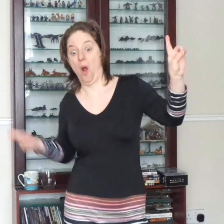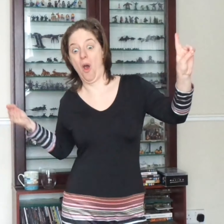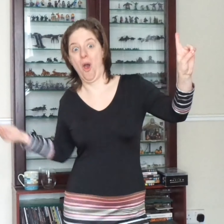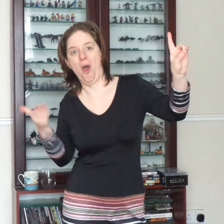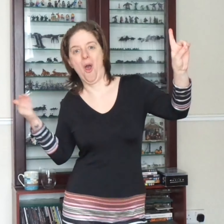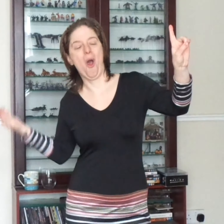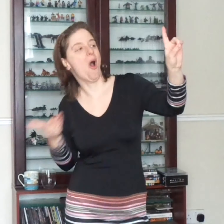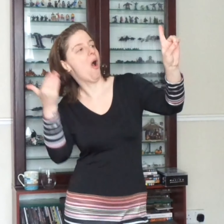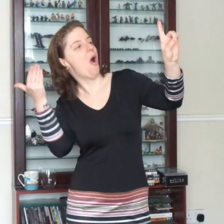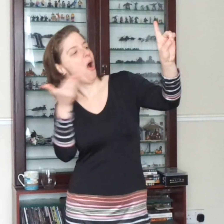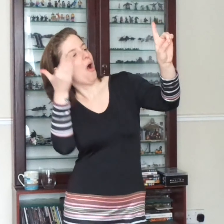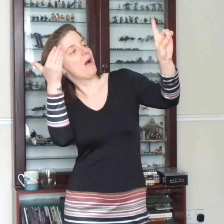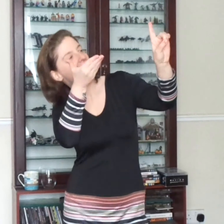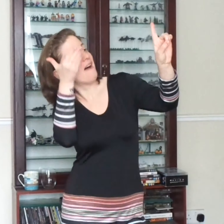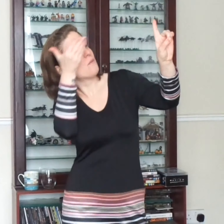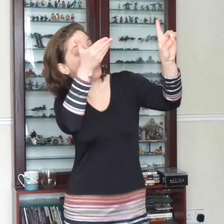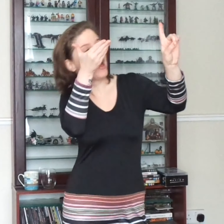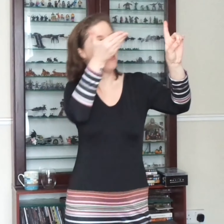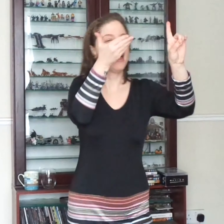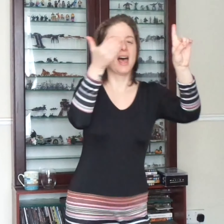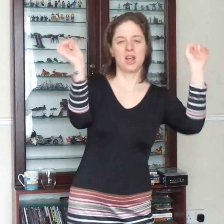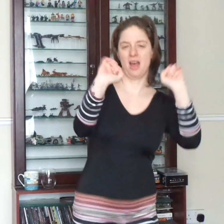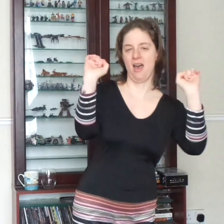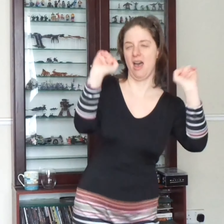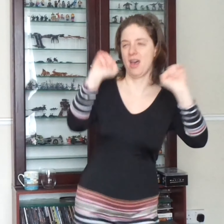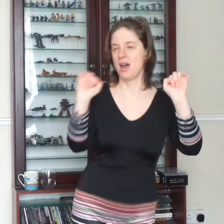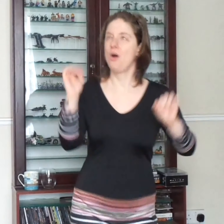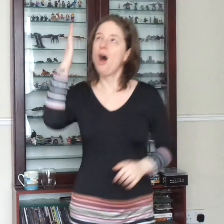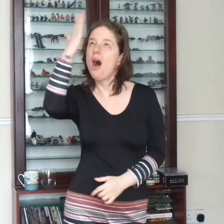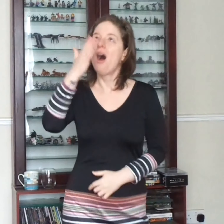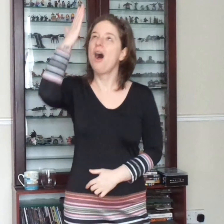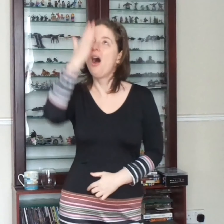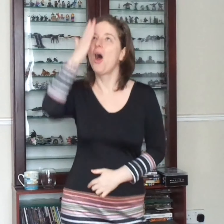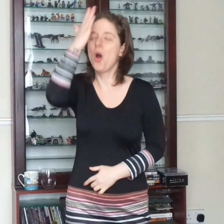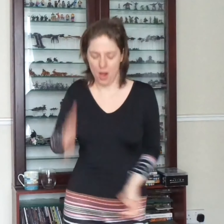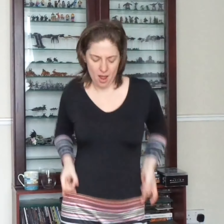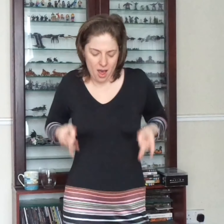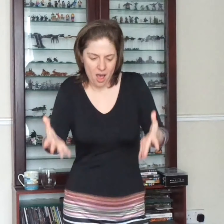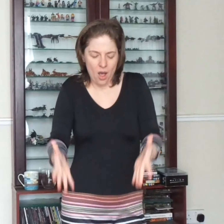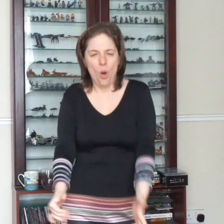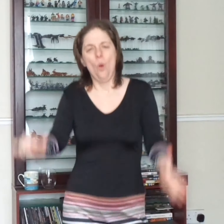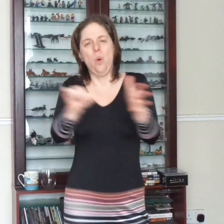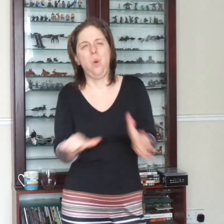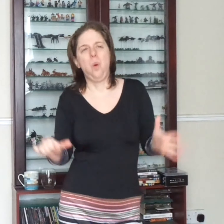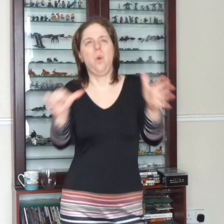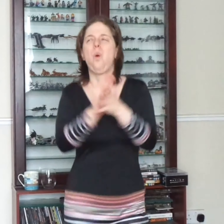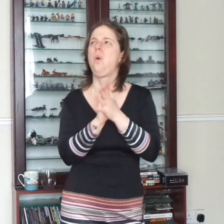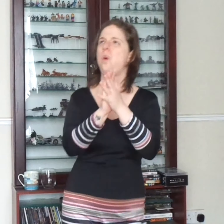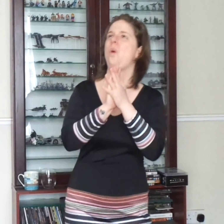Whoa, we're half-way there Whoa, livin' on a prayer